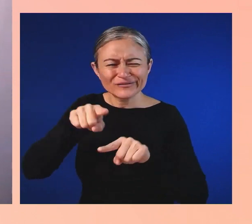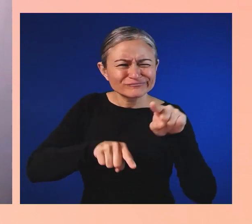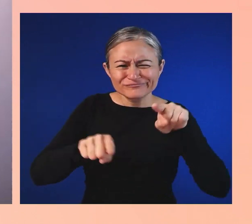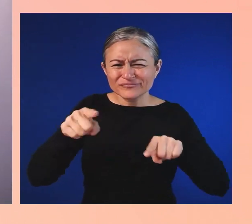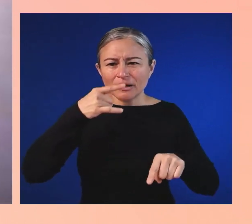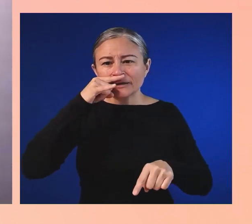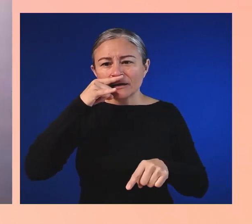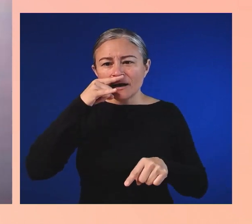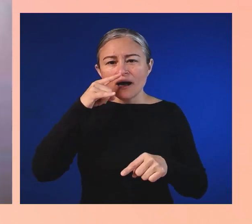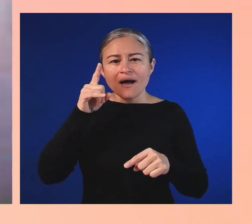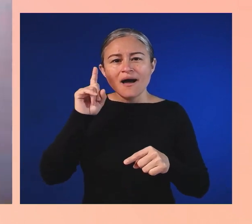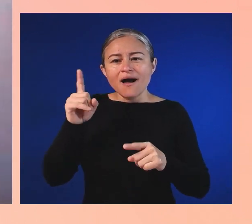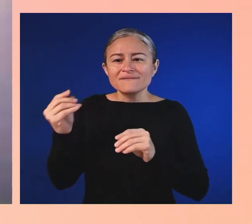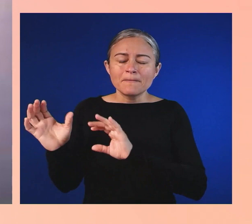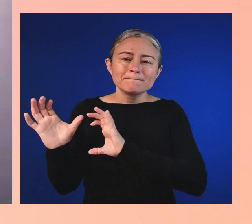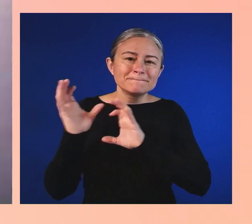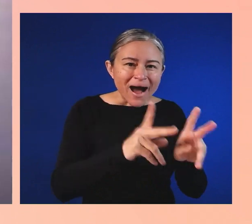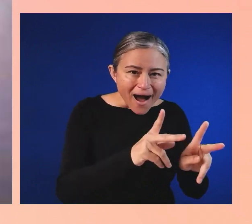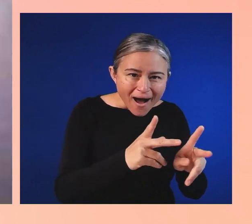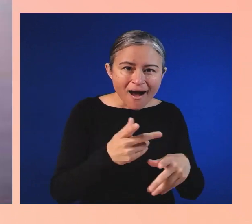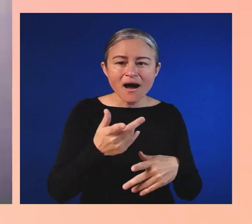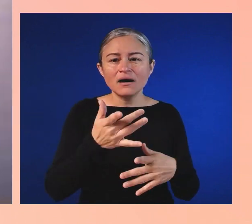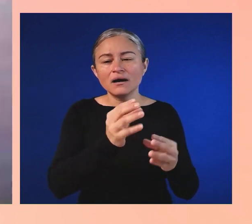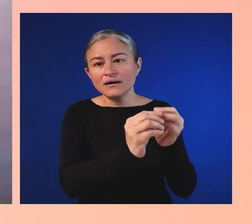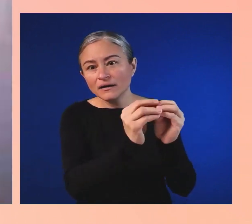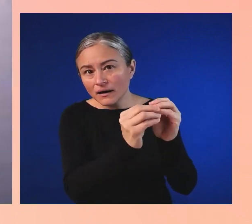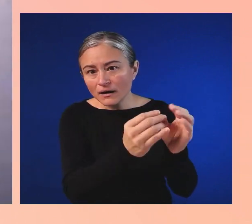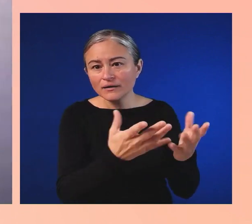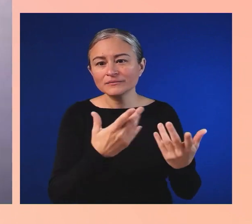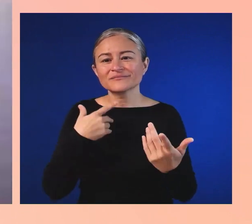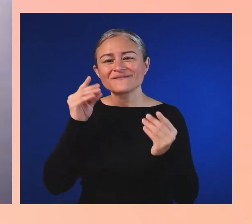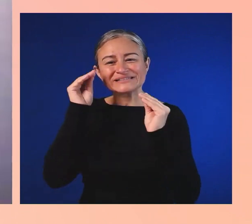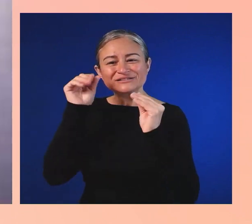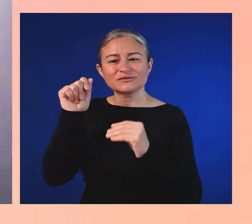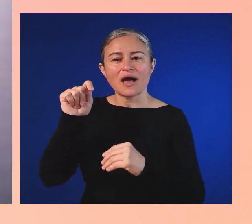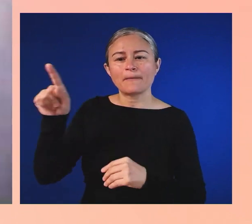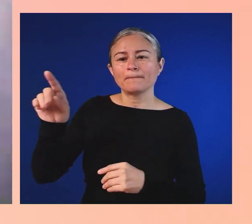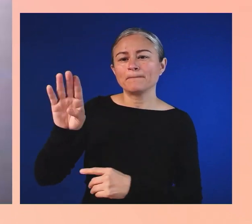Bowie State University at the time, and there were tons of students that were on wait lists who